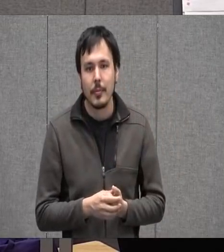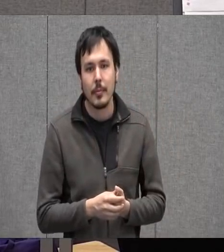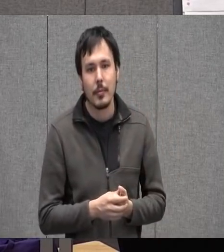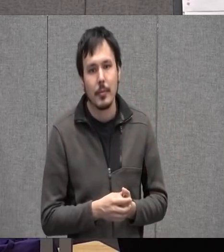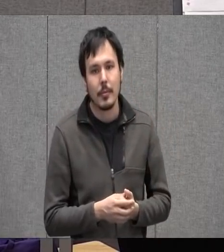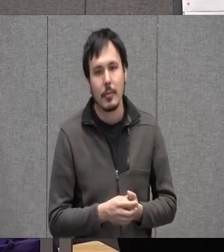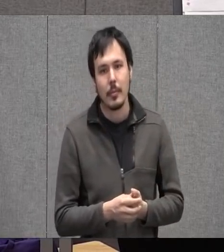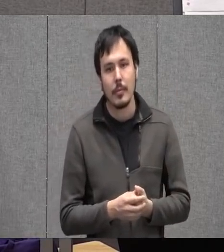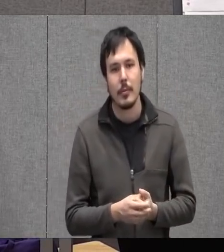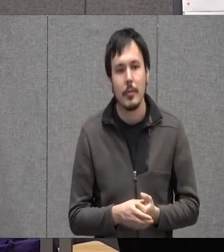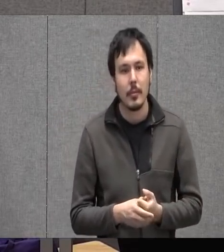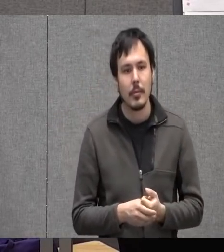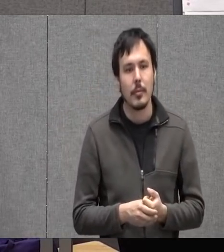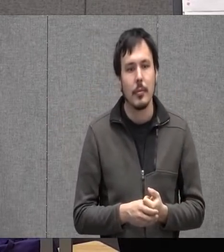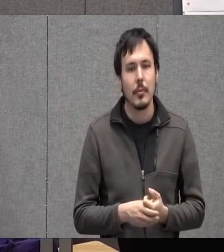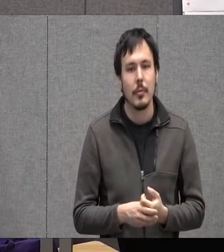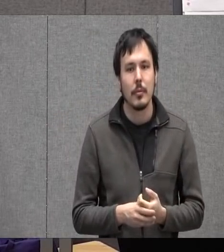What place value is this eight in?